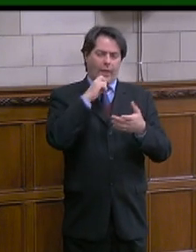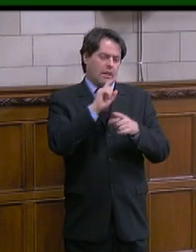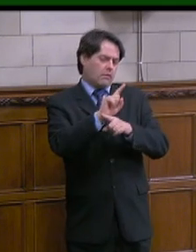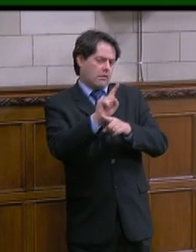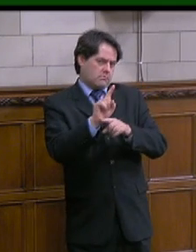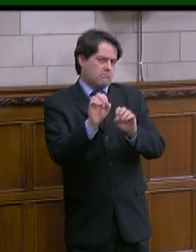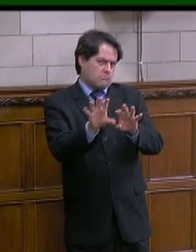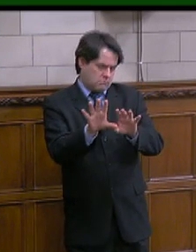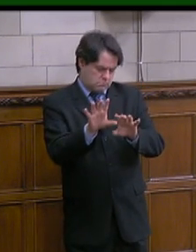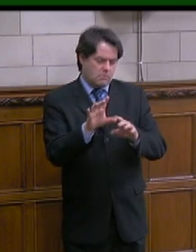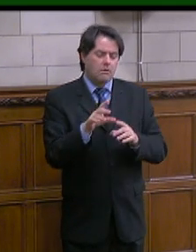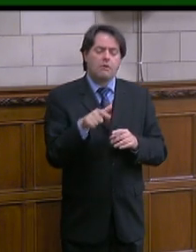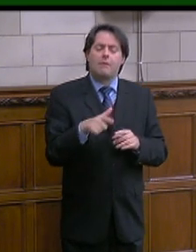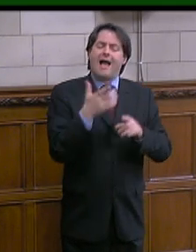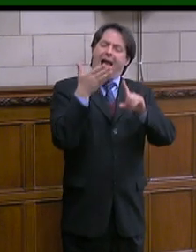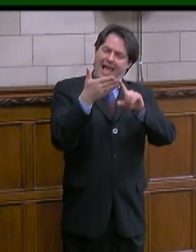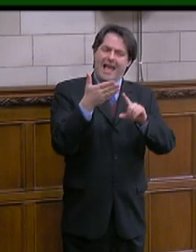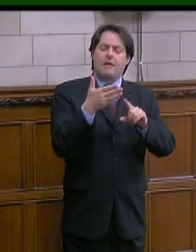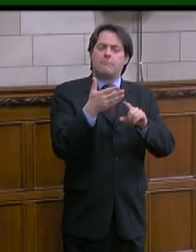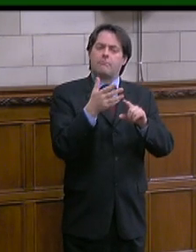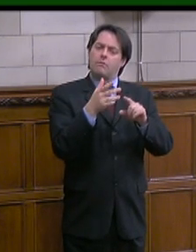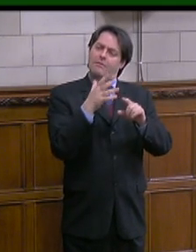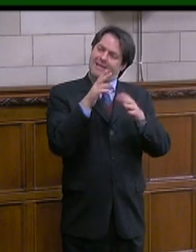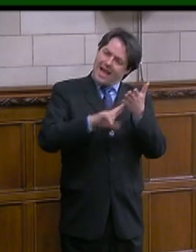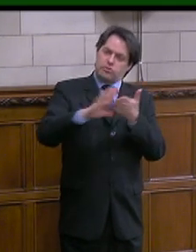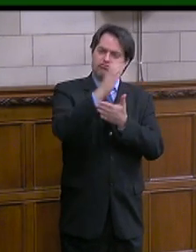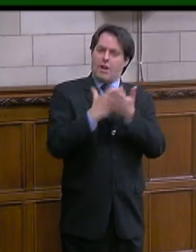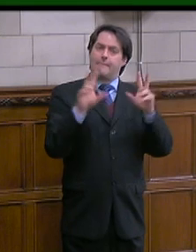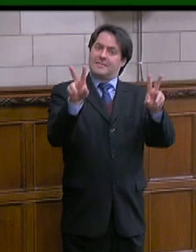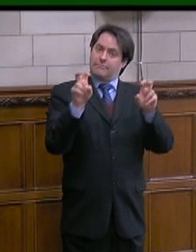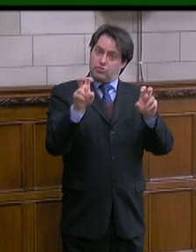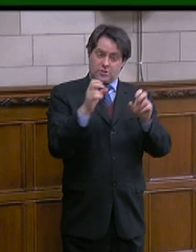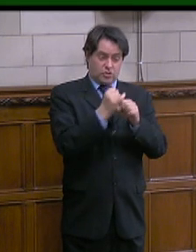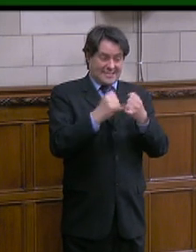However, making BSL a national curriculum subject is about more than just exams.